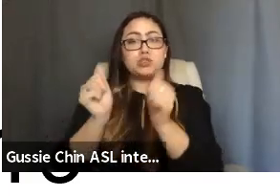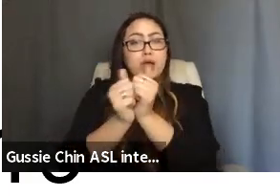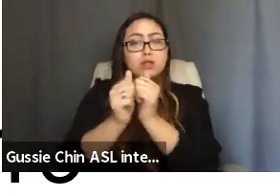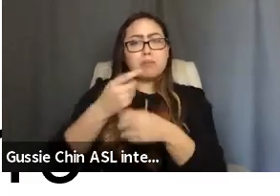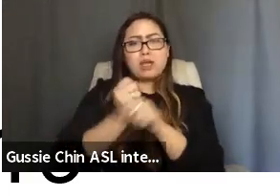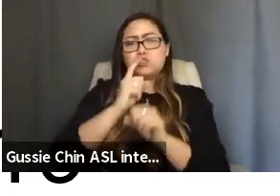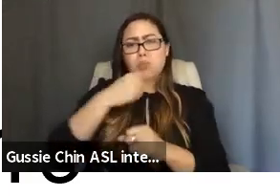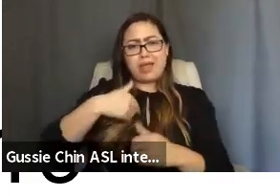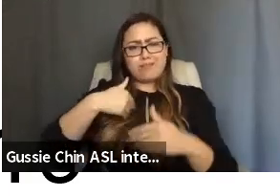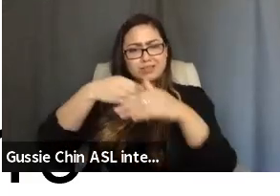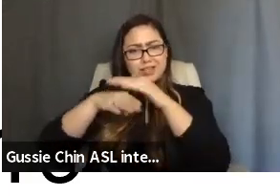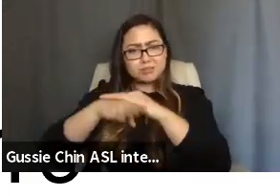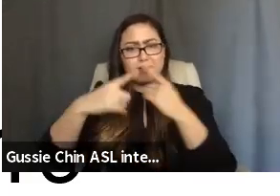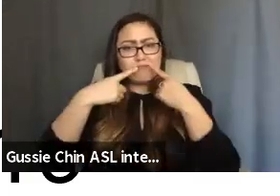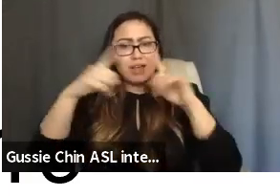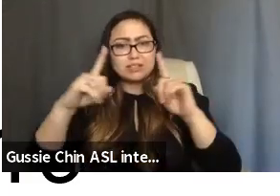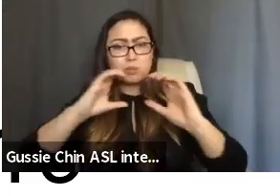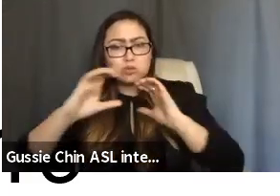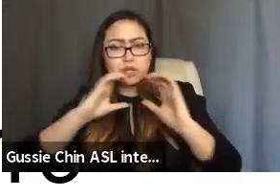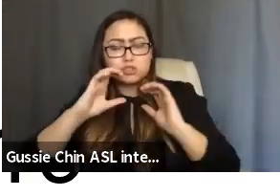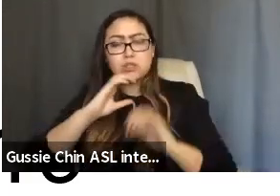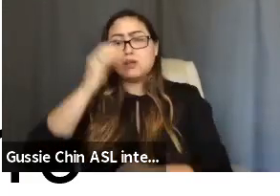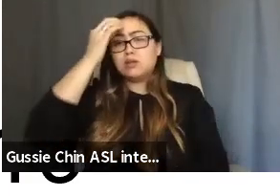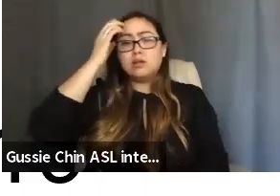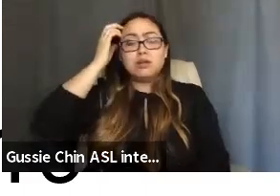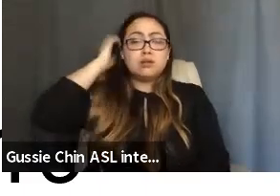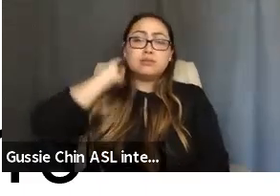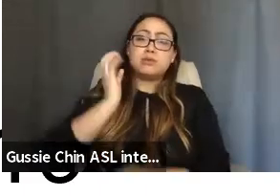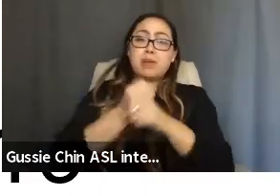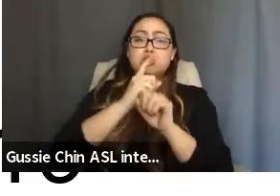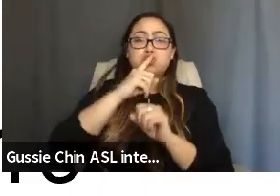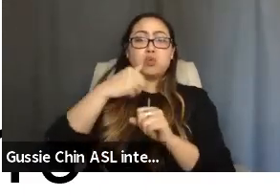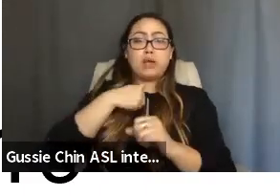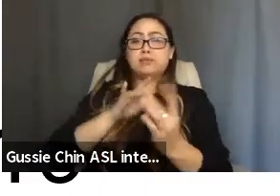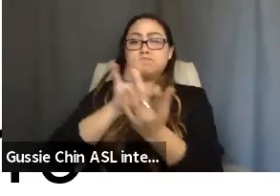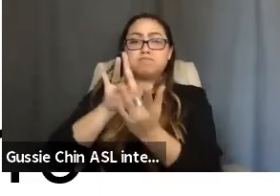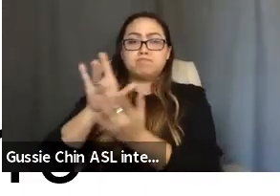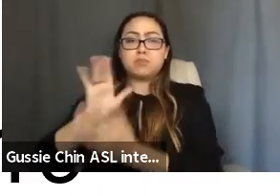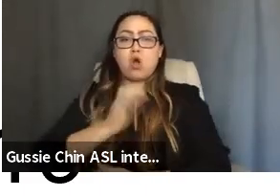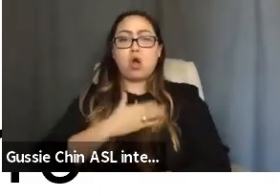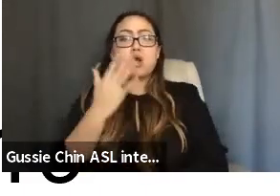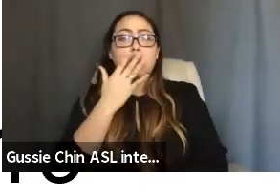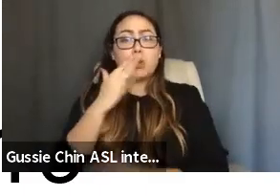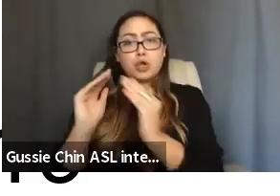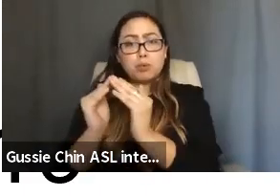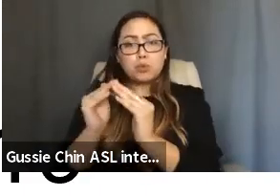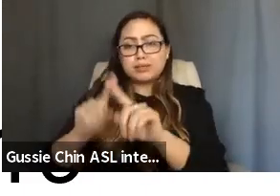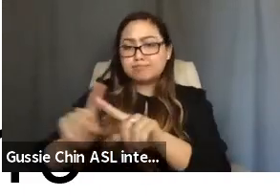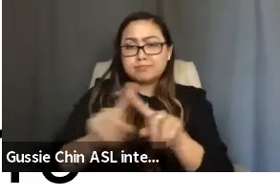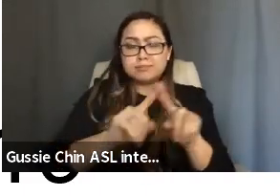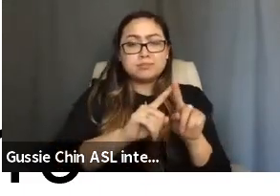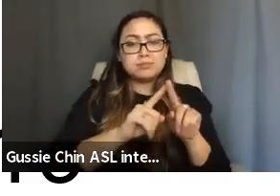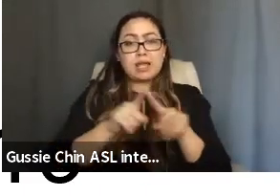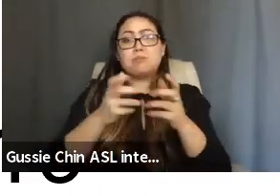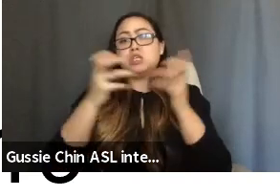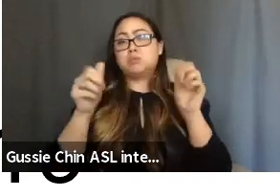communities as possible. And so that is and we're creating these across all of Colorado.